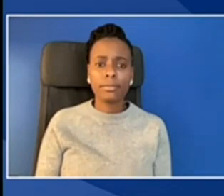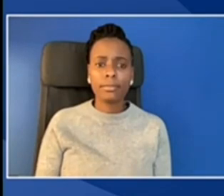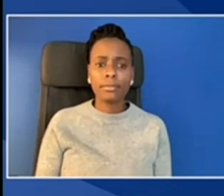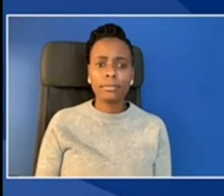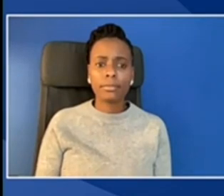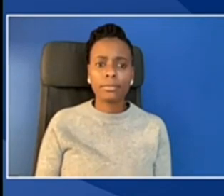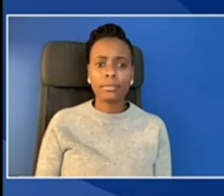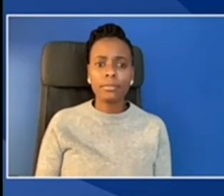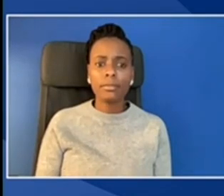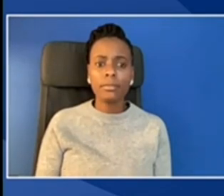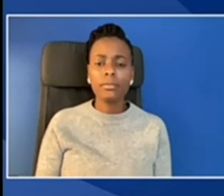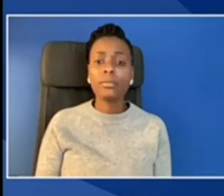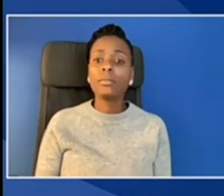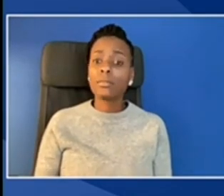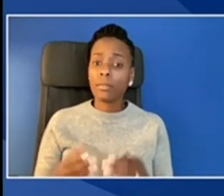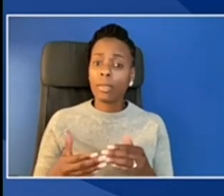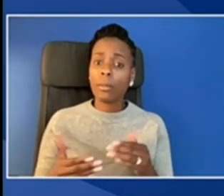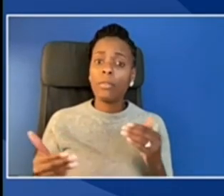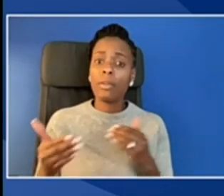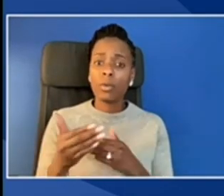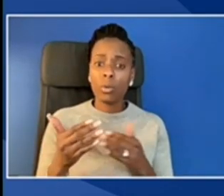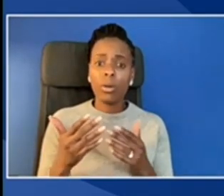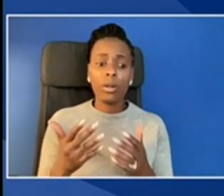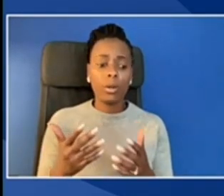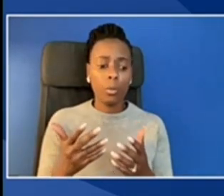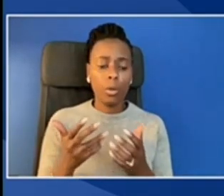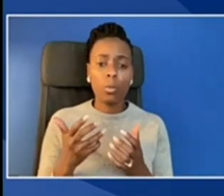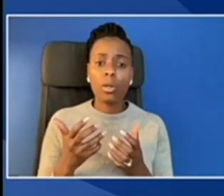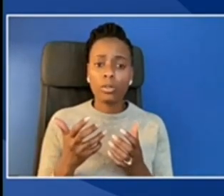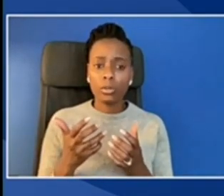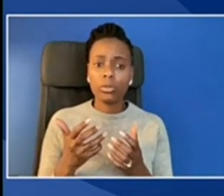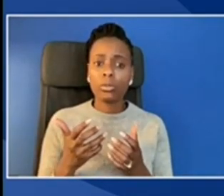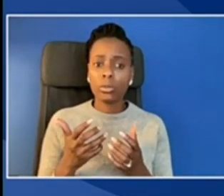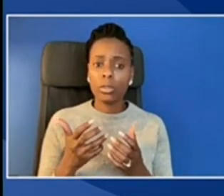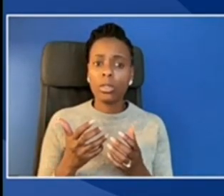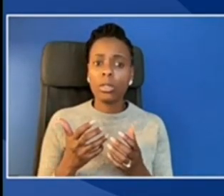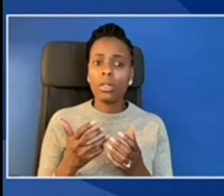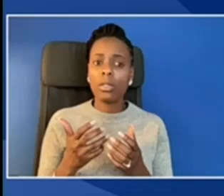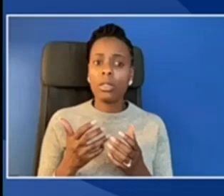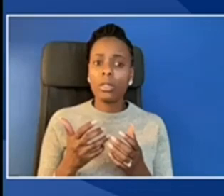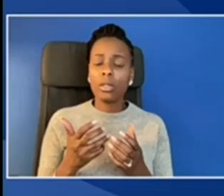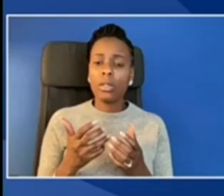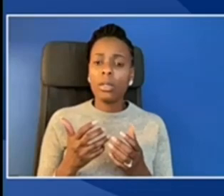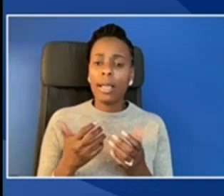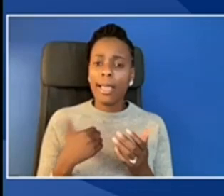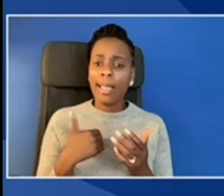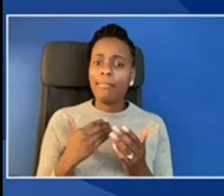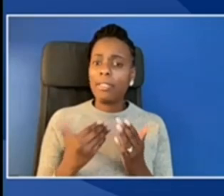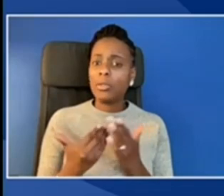So moving forward, we want to implicate all of these new programs where in the